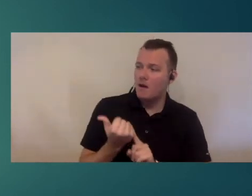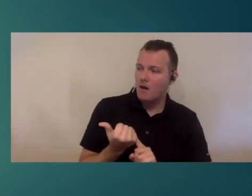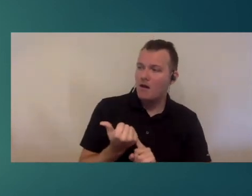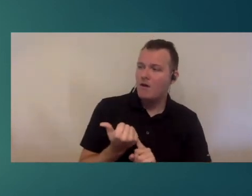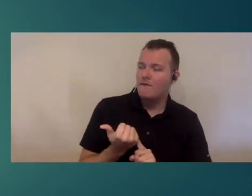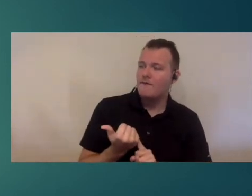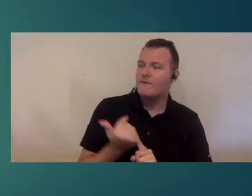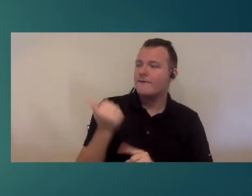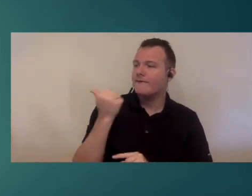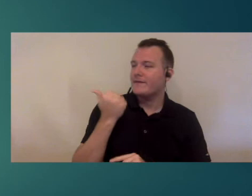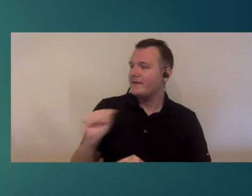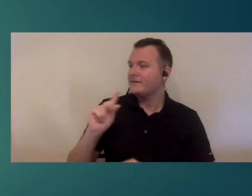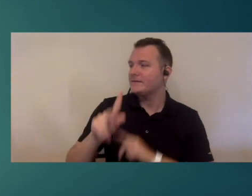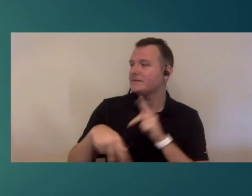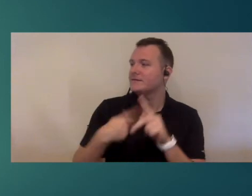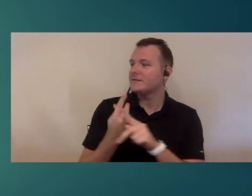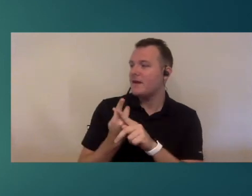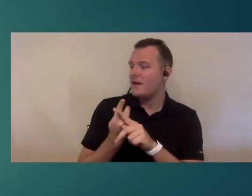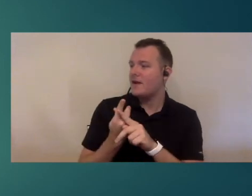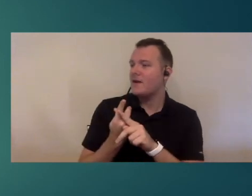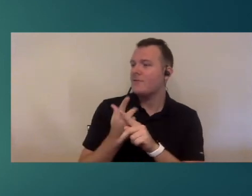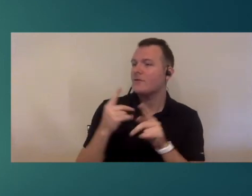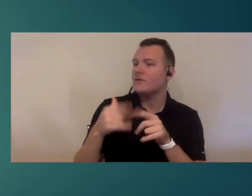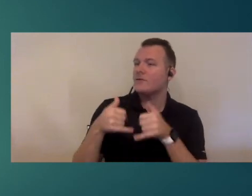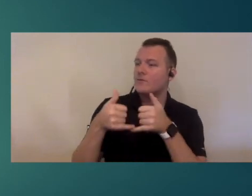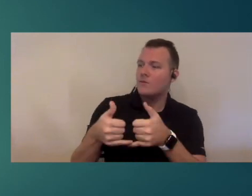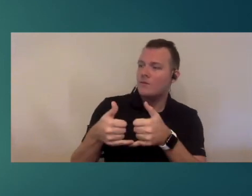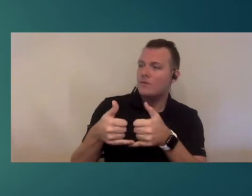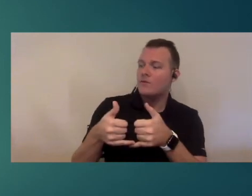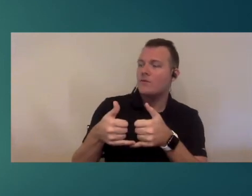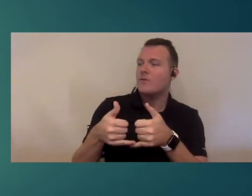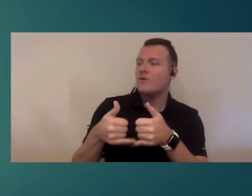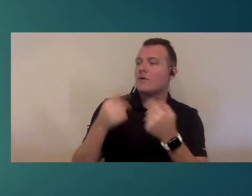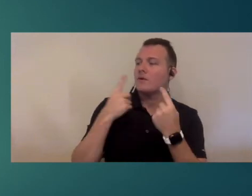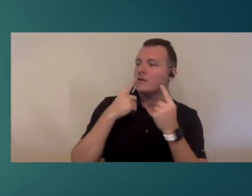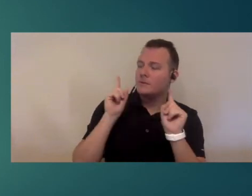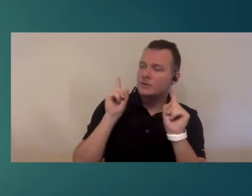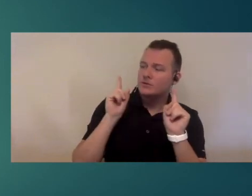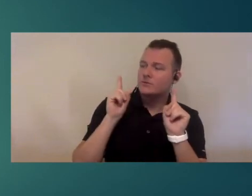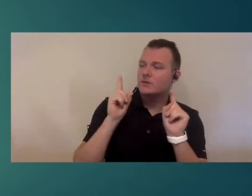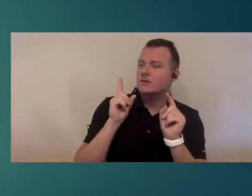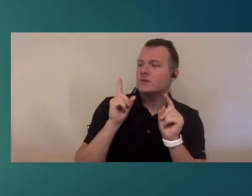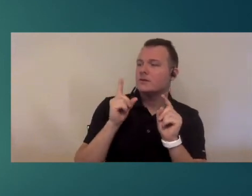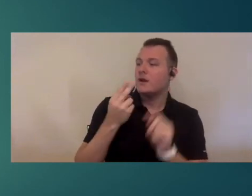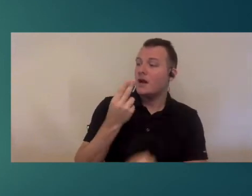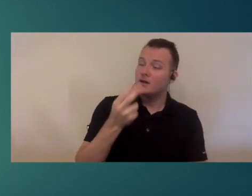your career are any sort of awards or accompli- accomplishments you got in high